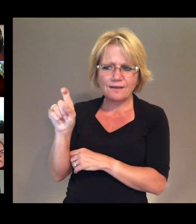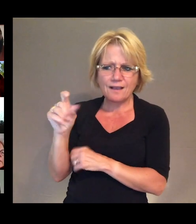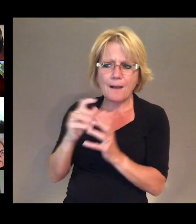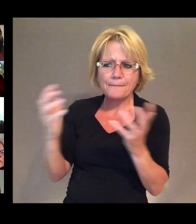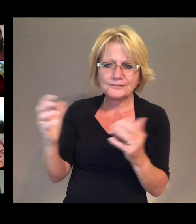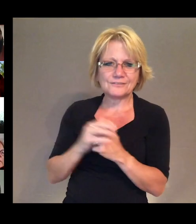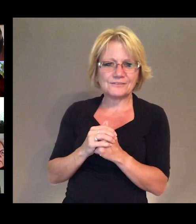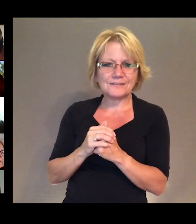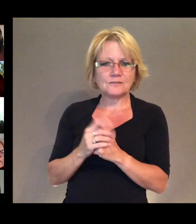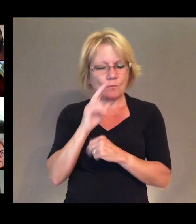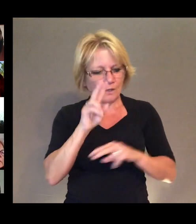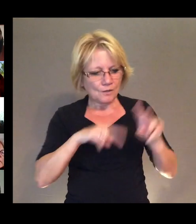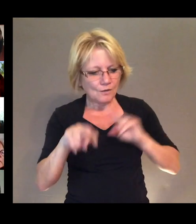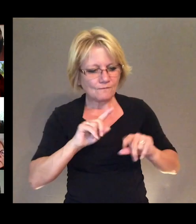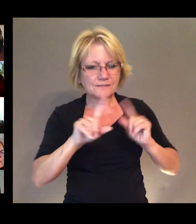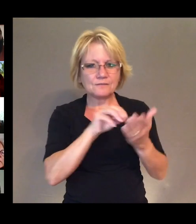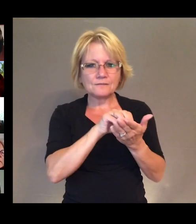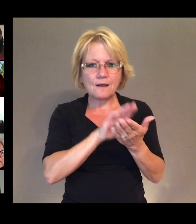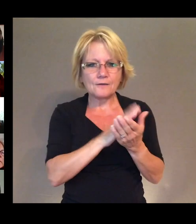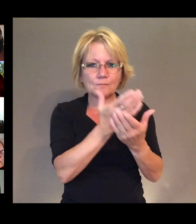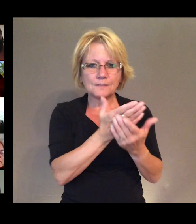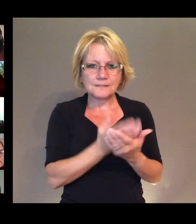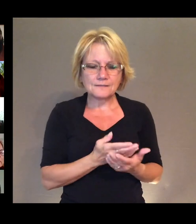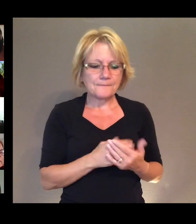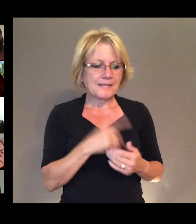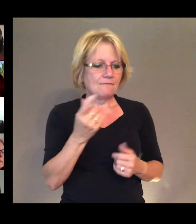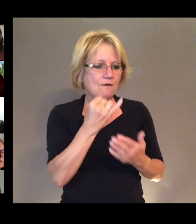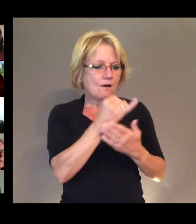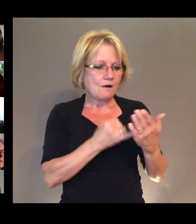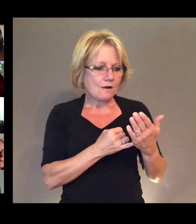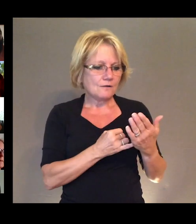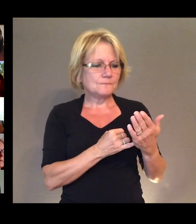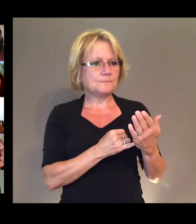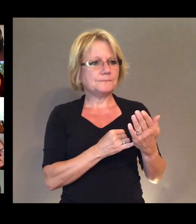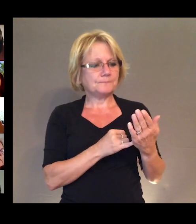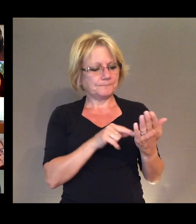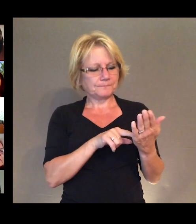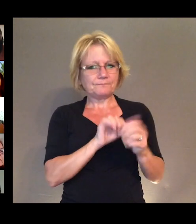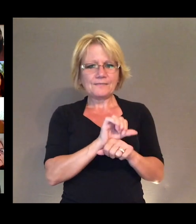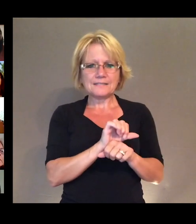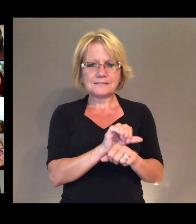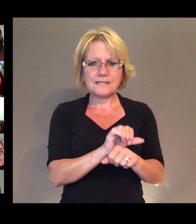We look at a document, it's a piece of artwork, slaves pulling down the statue of the King